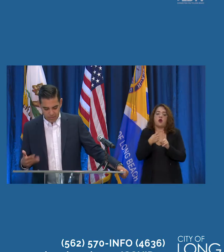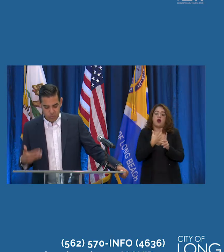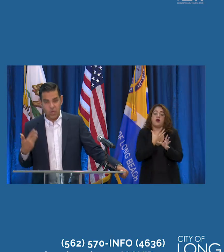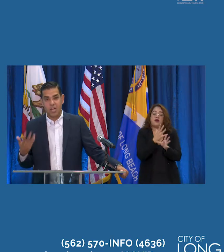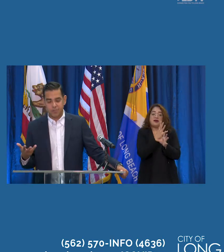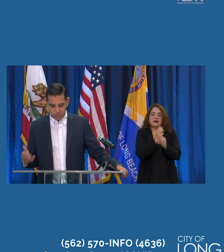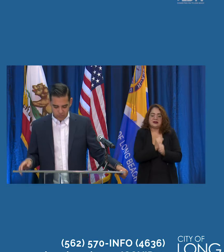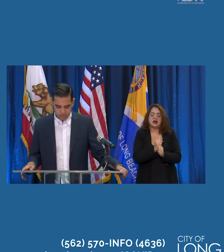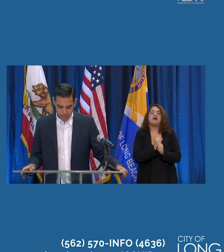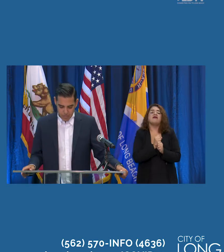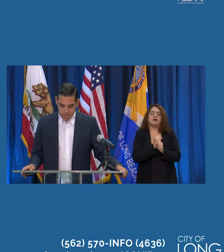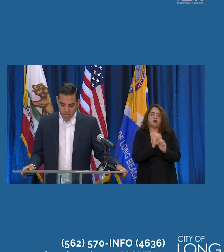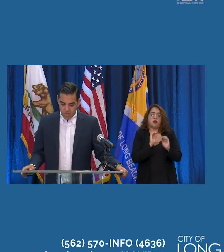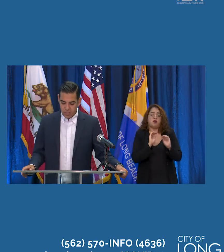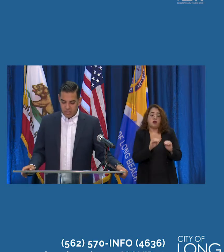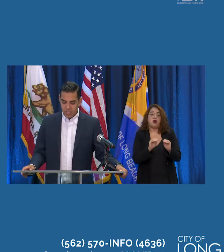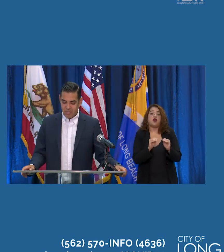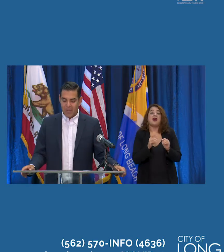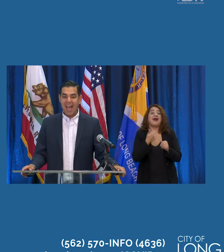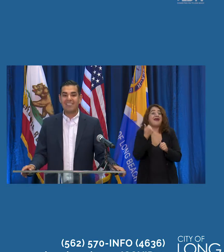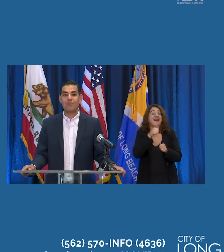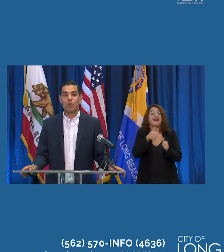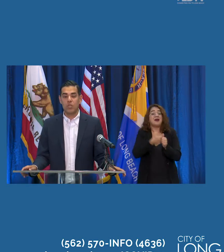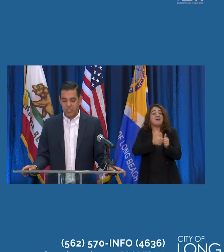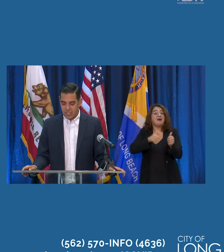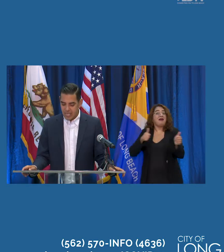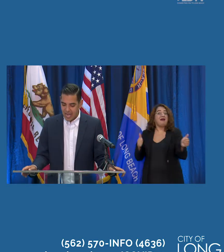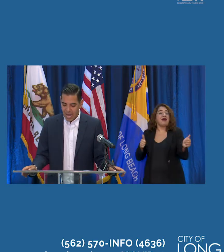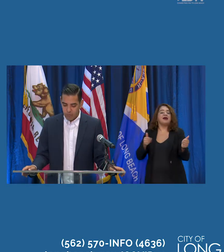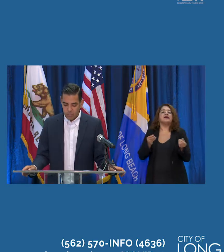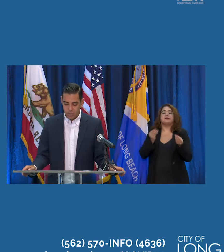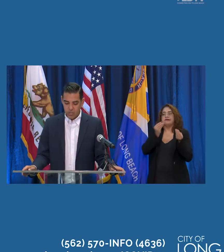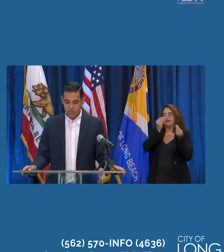through the hospitals. As you can see, the past 14-day average